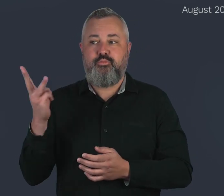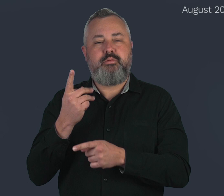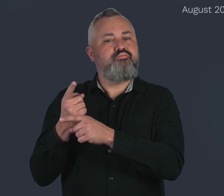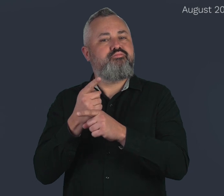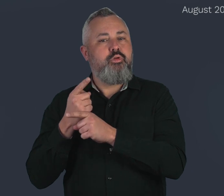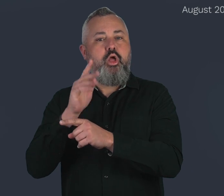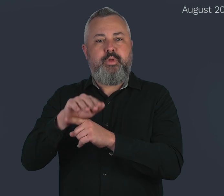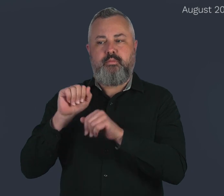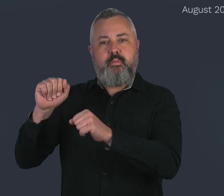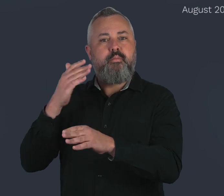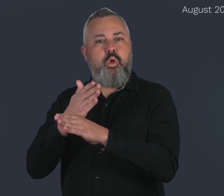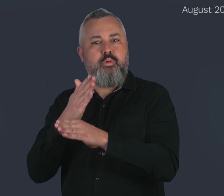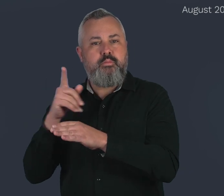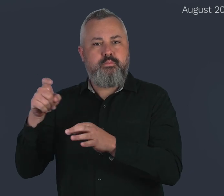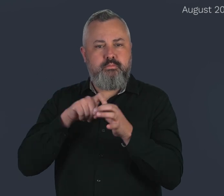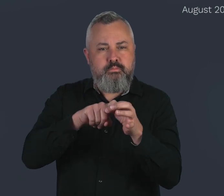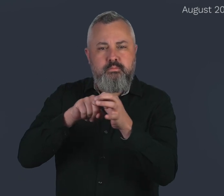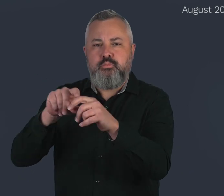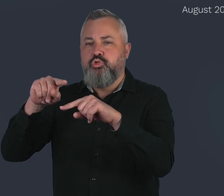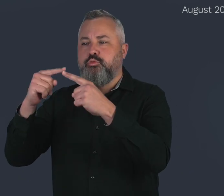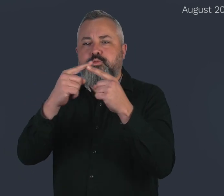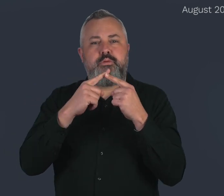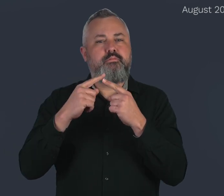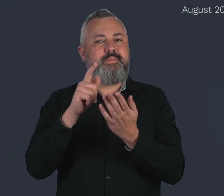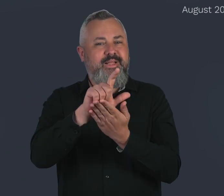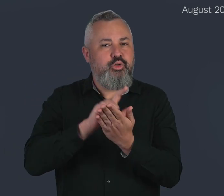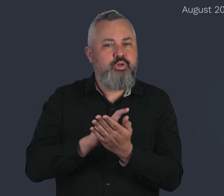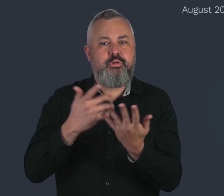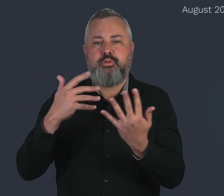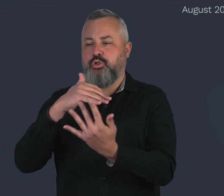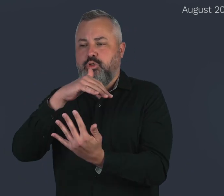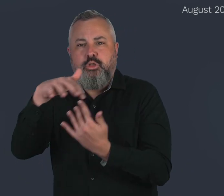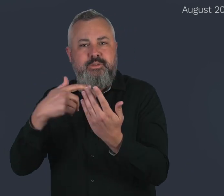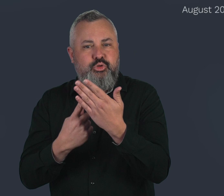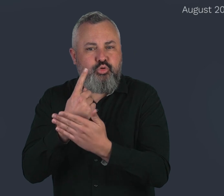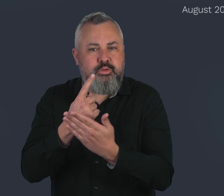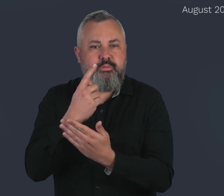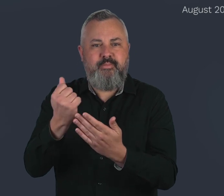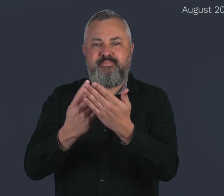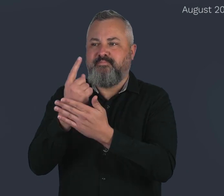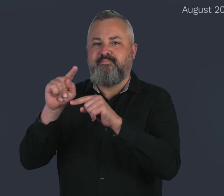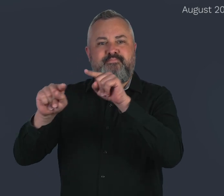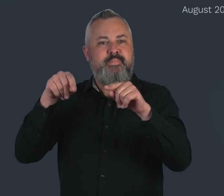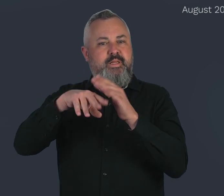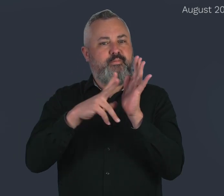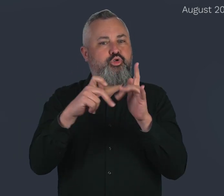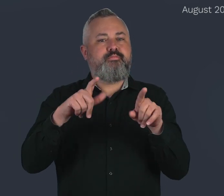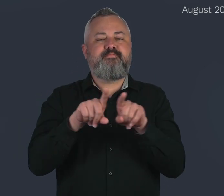discussed their work inquiring into a range of legal and social issues facing Victorians